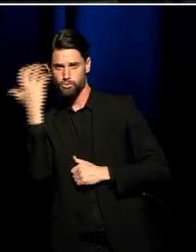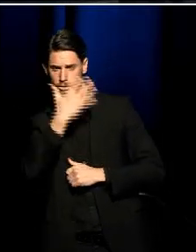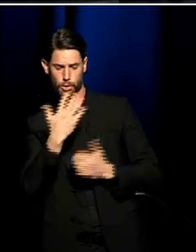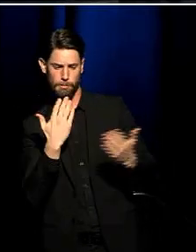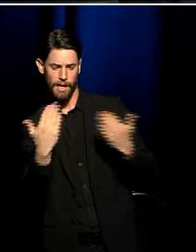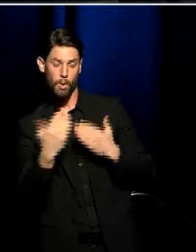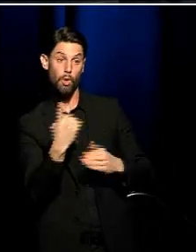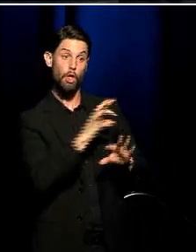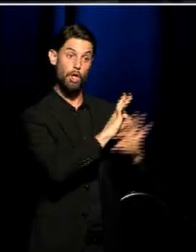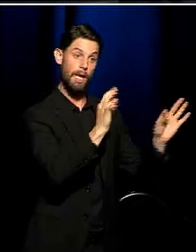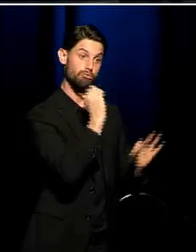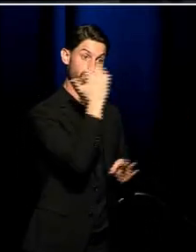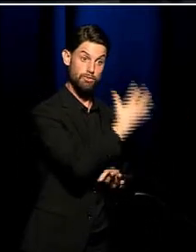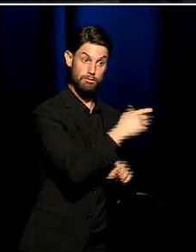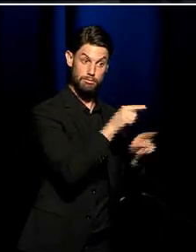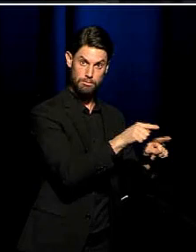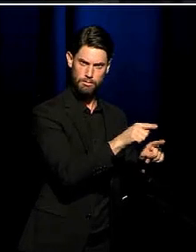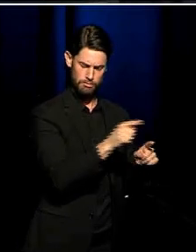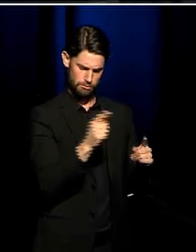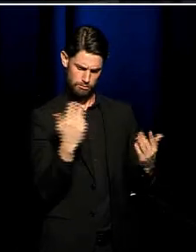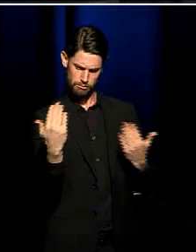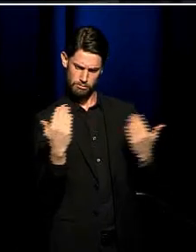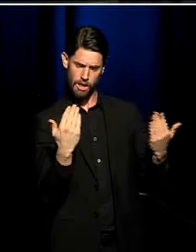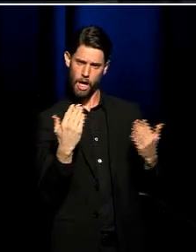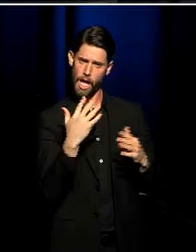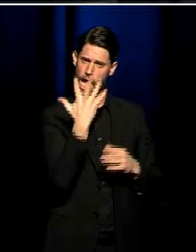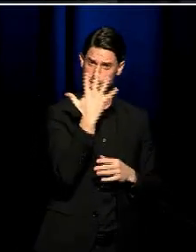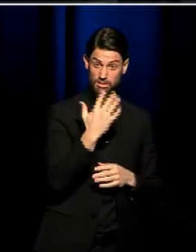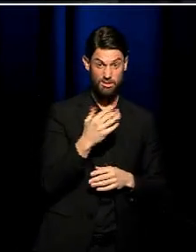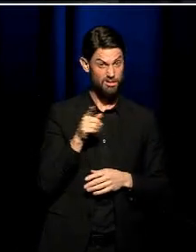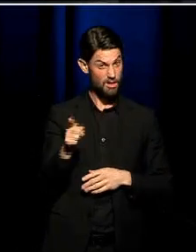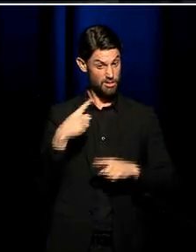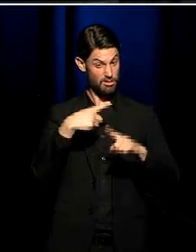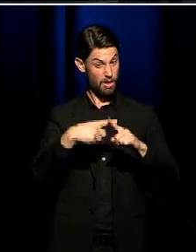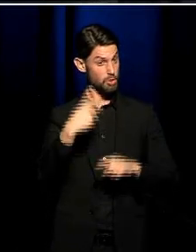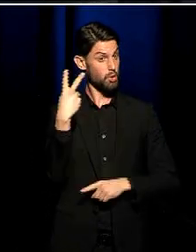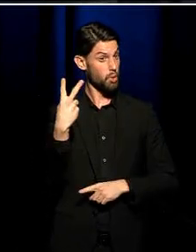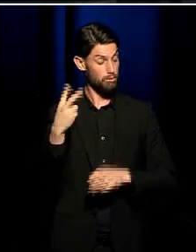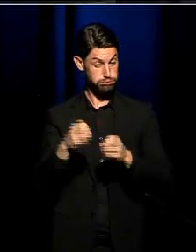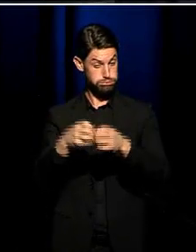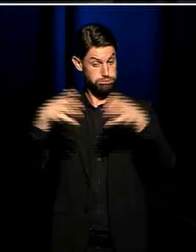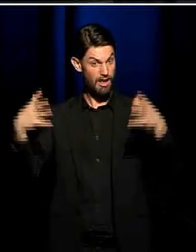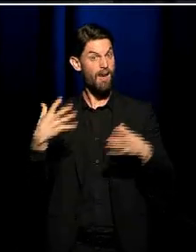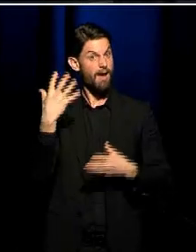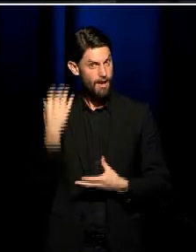First Nations people are twice as likely as others to have a severe or profound